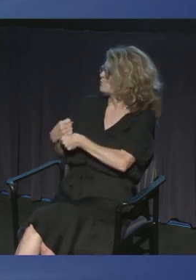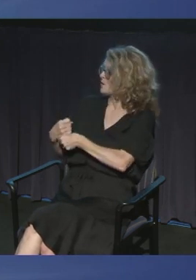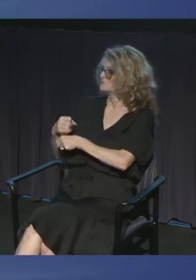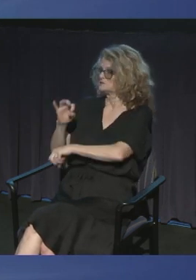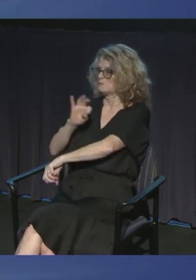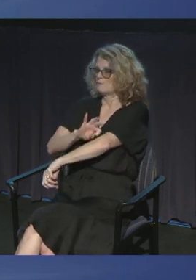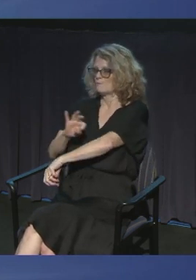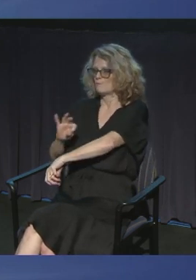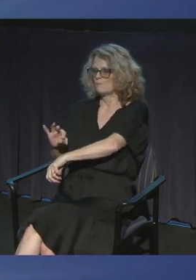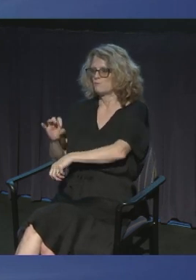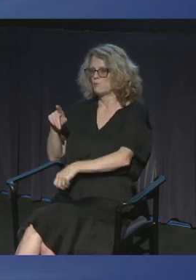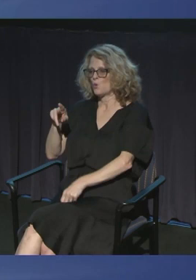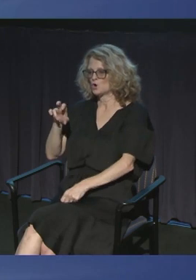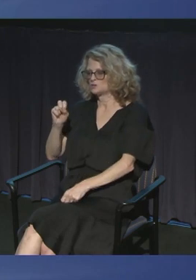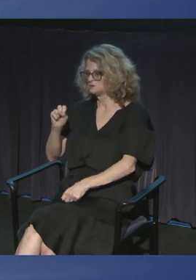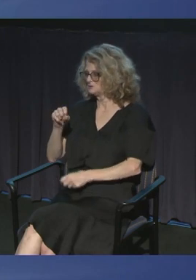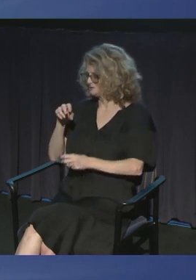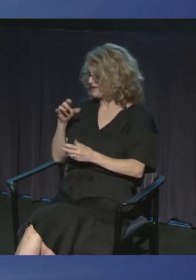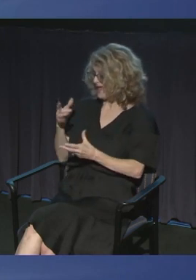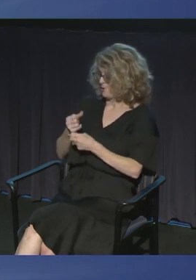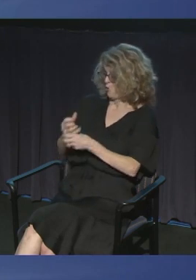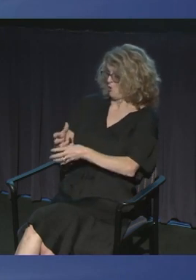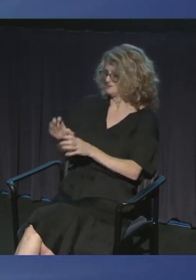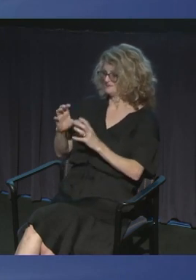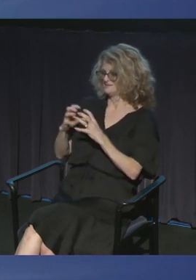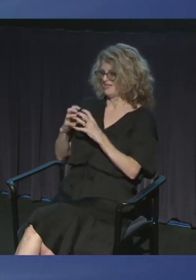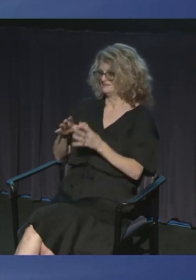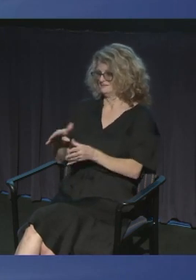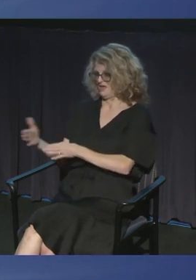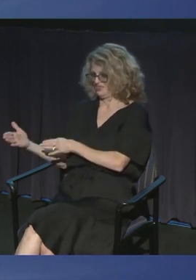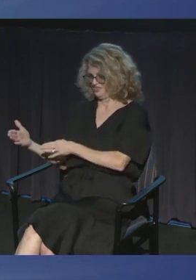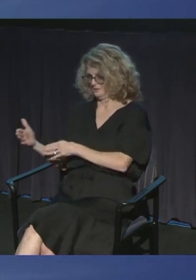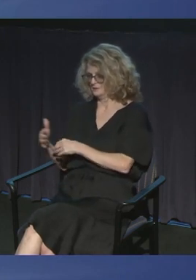AND THIS IS THE INFLAMMAZONE.